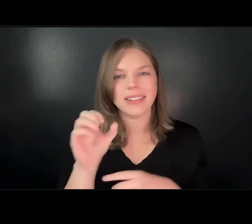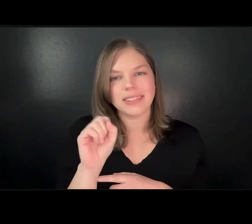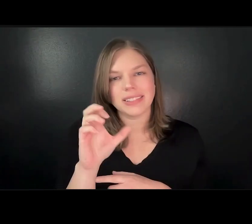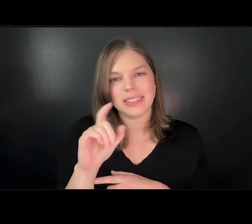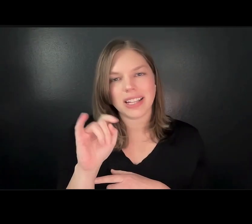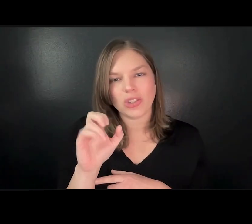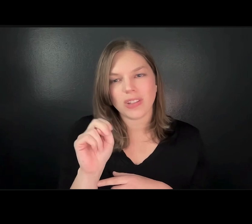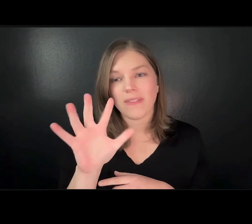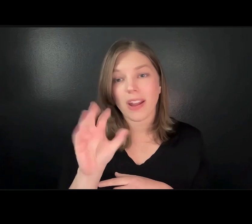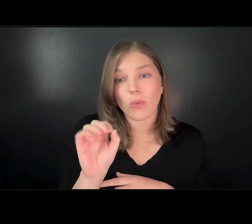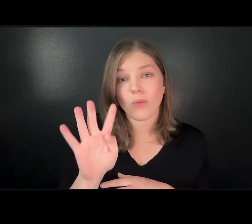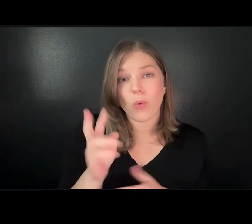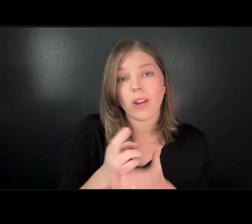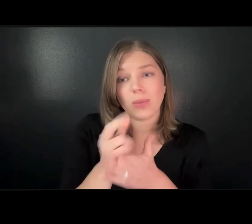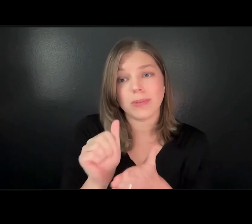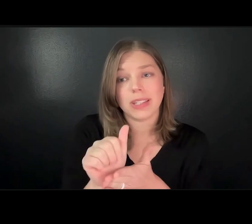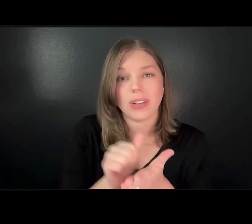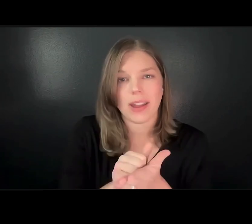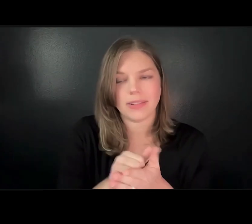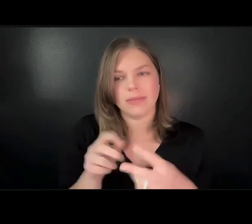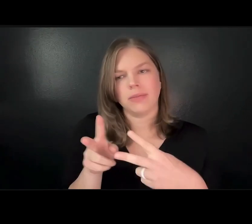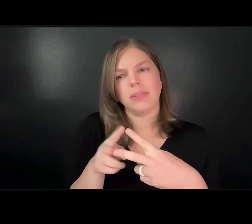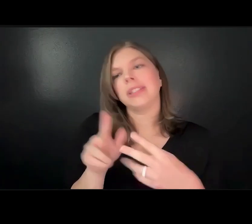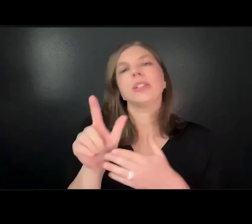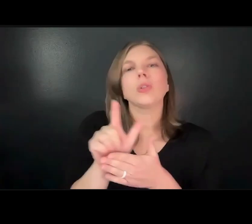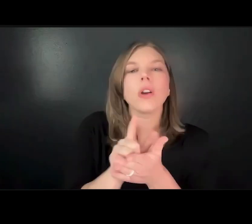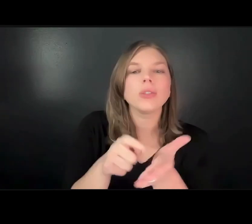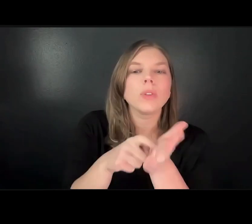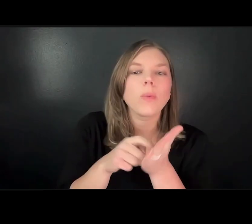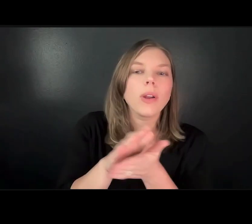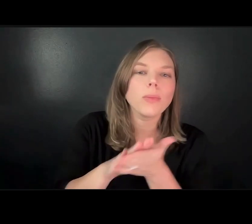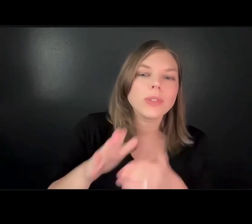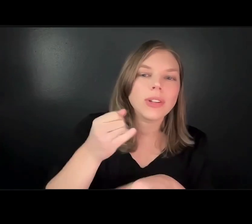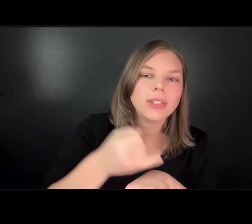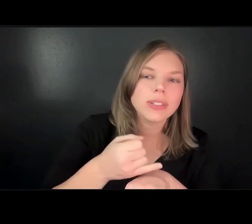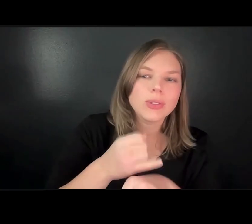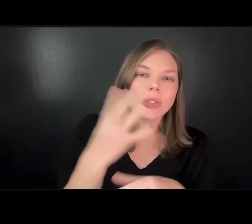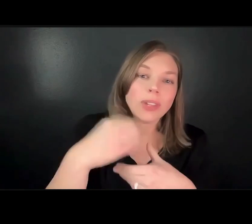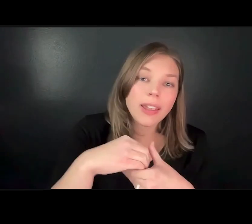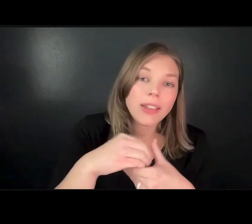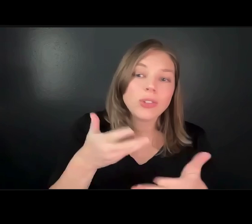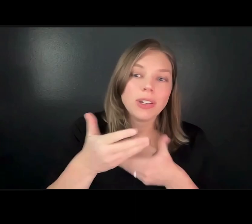and Section 504 of the Rehabilitation Act. These laws require post-secondary institutions